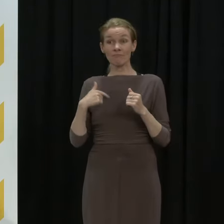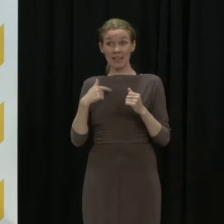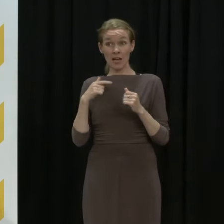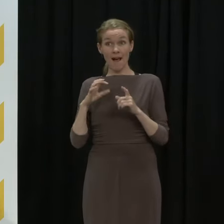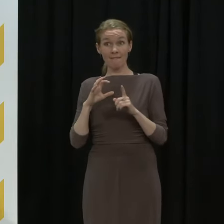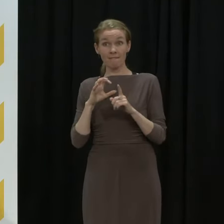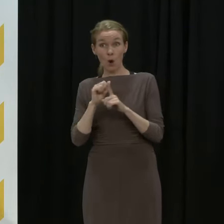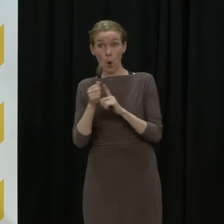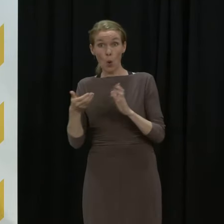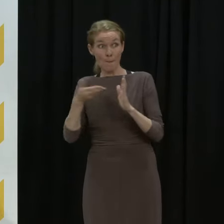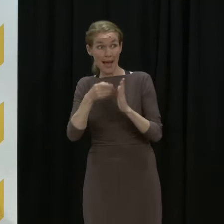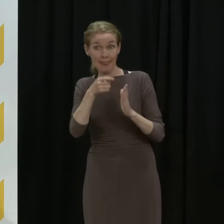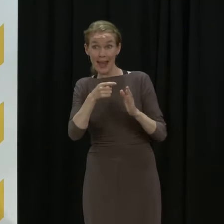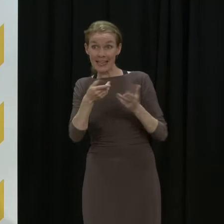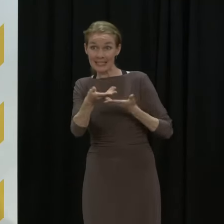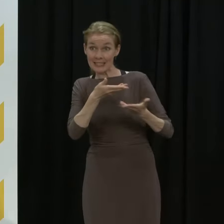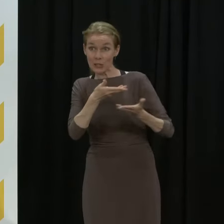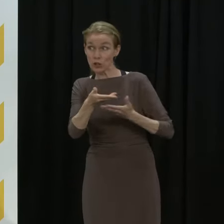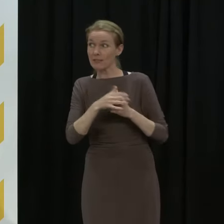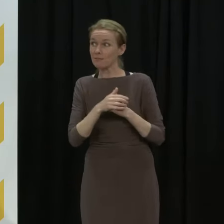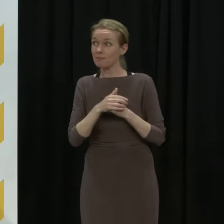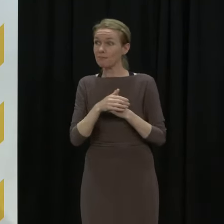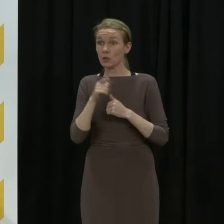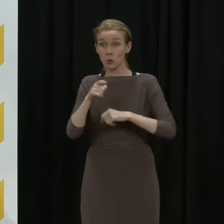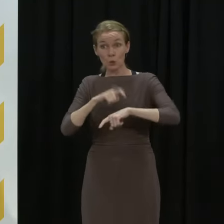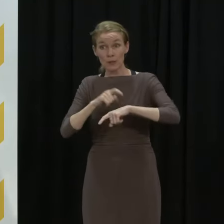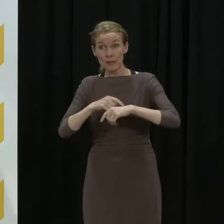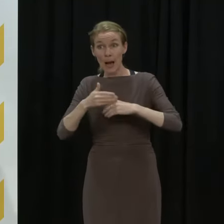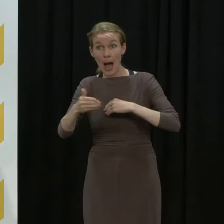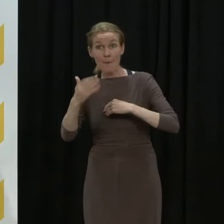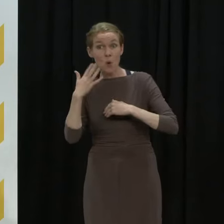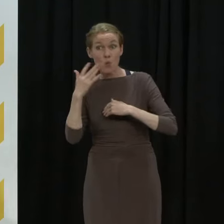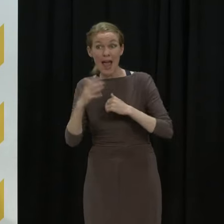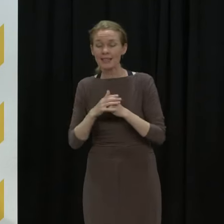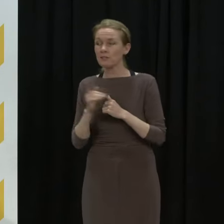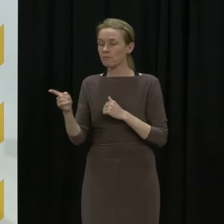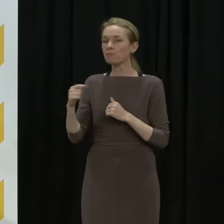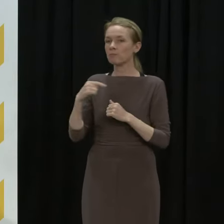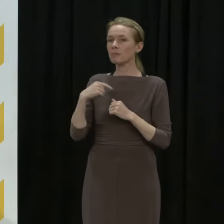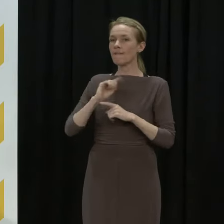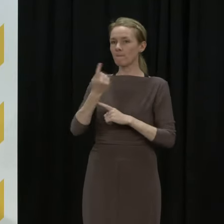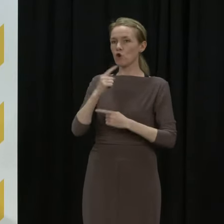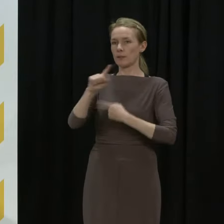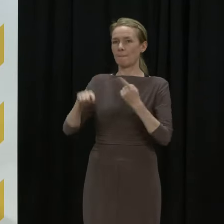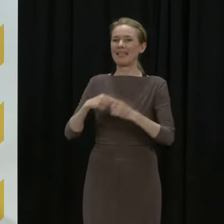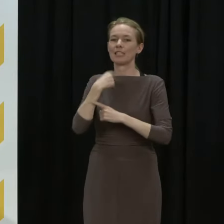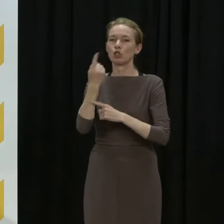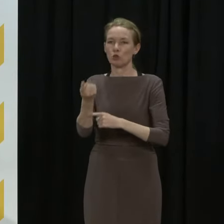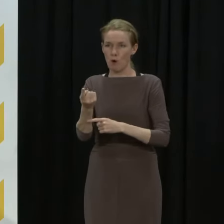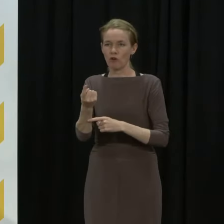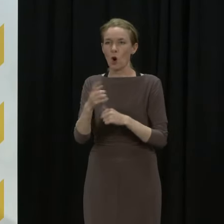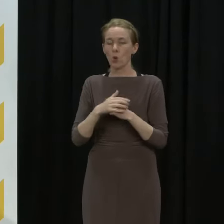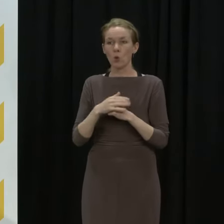Back to the question.